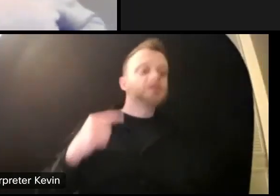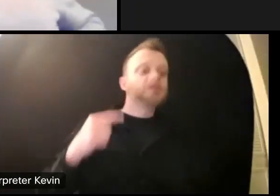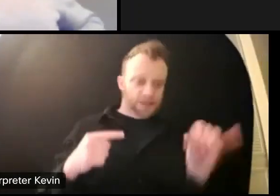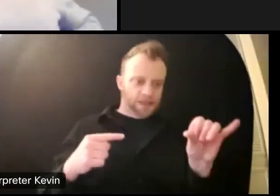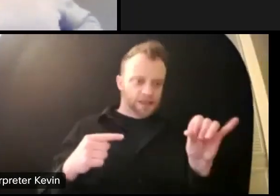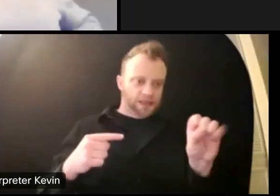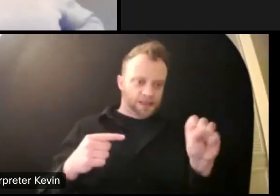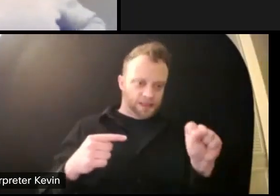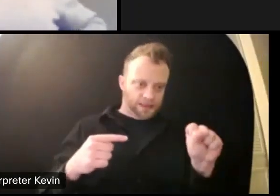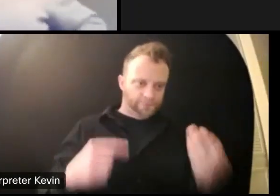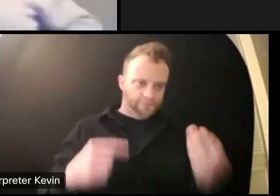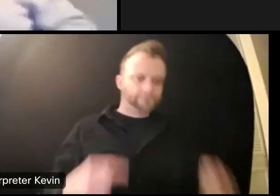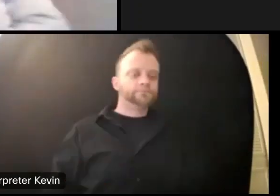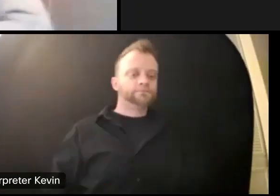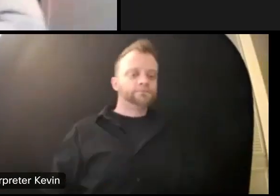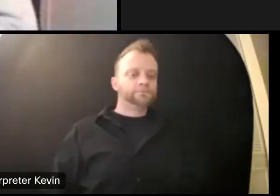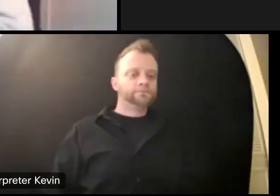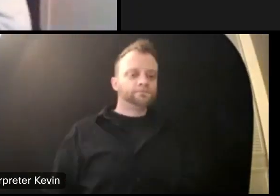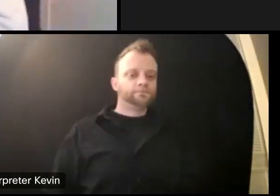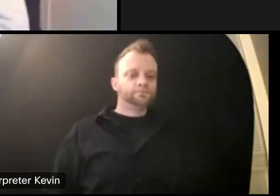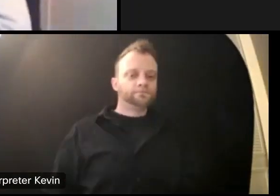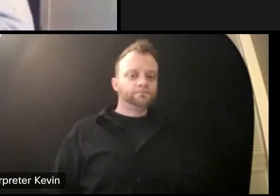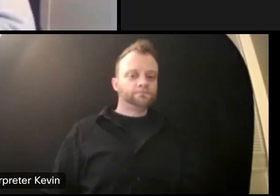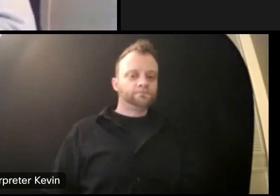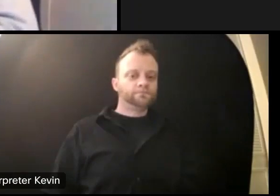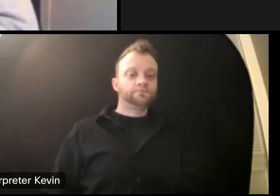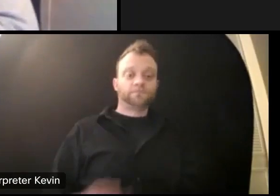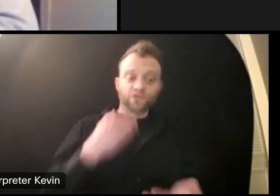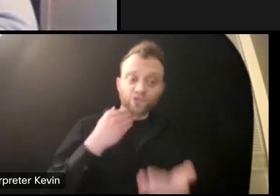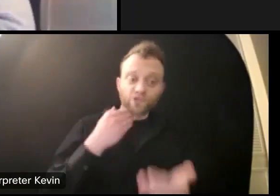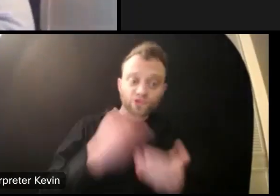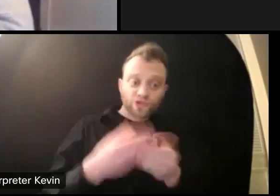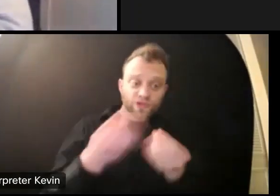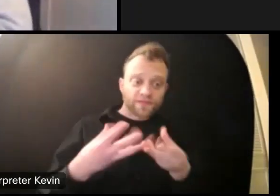hi, so that's actually really good to know, Kent, thank you so much for that information